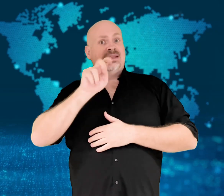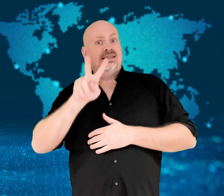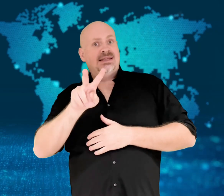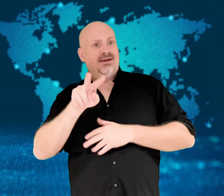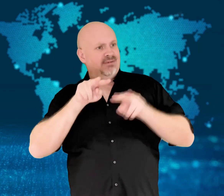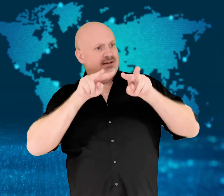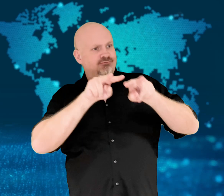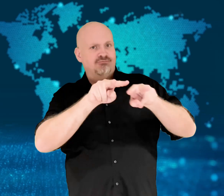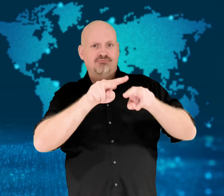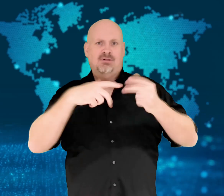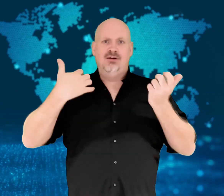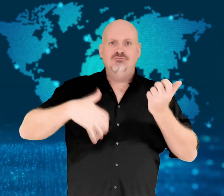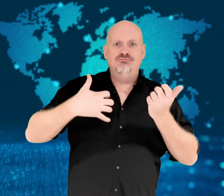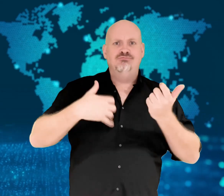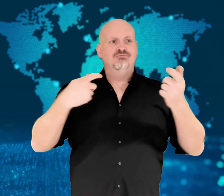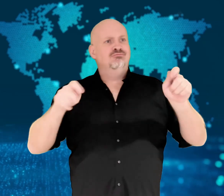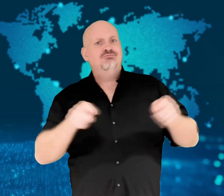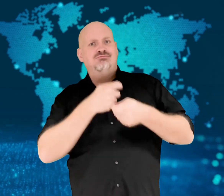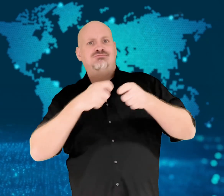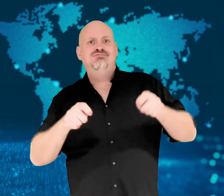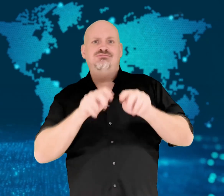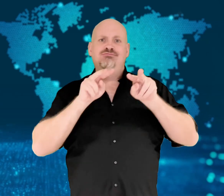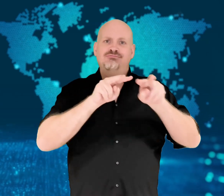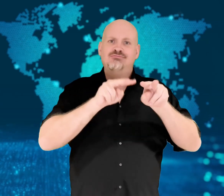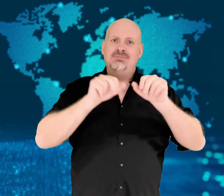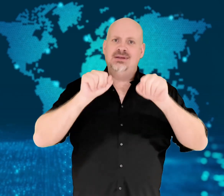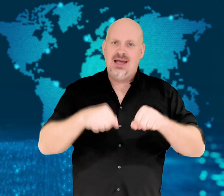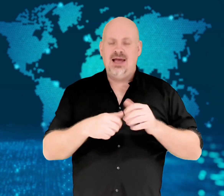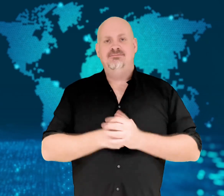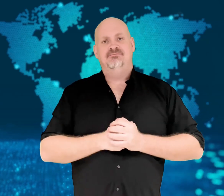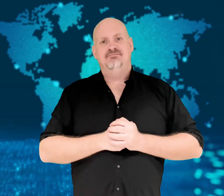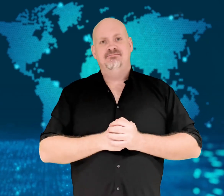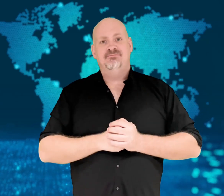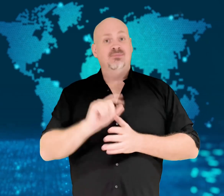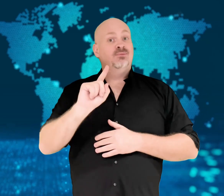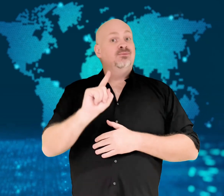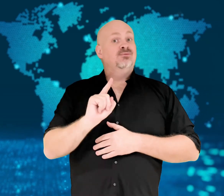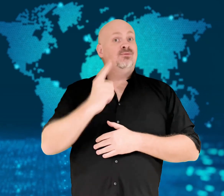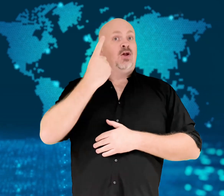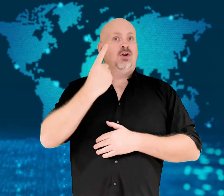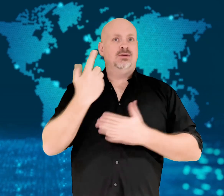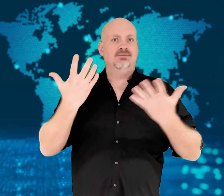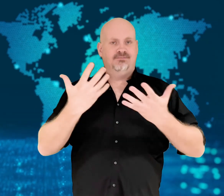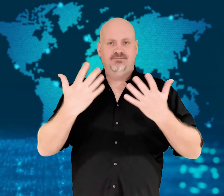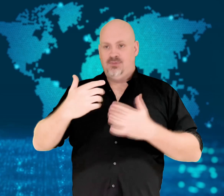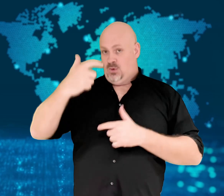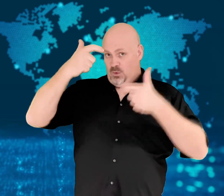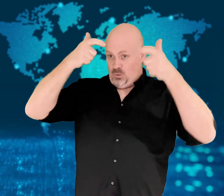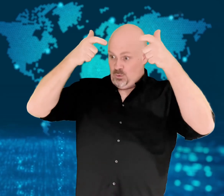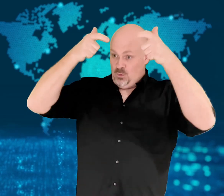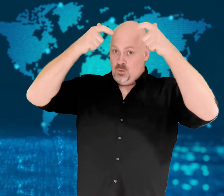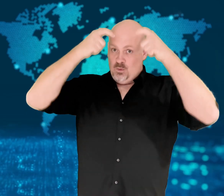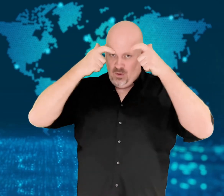First will be a "Coronation Big Lunch" on Saturday May 6th.